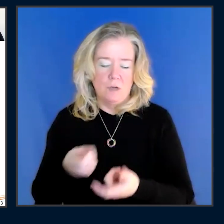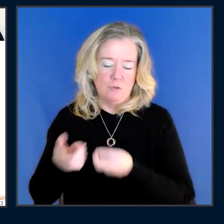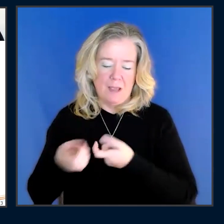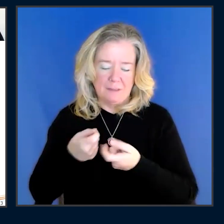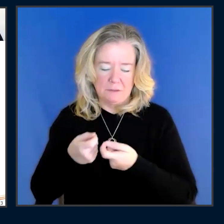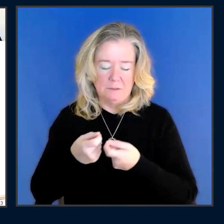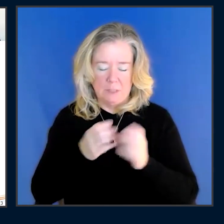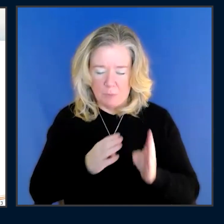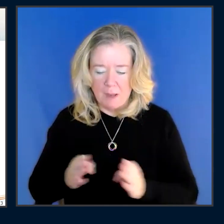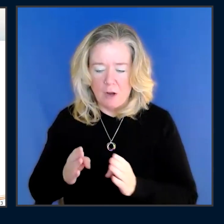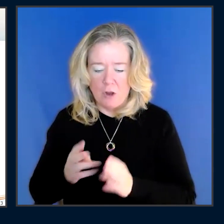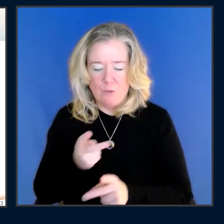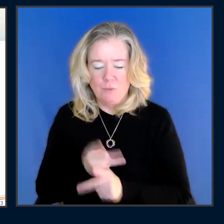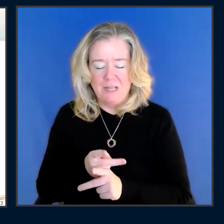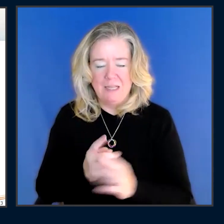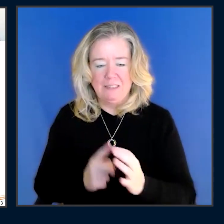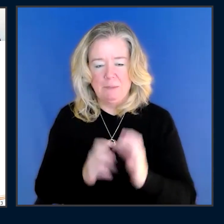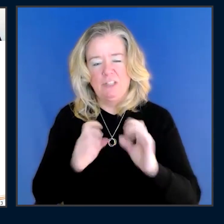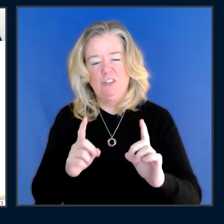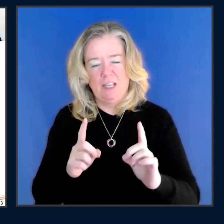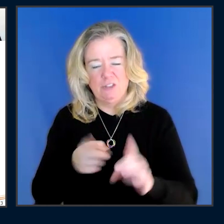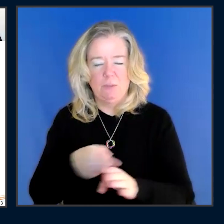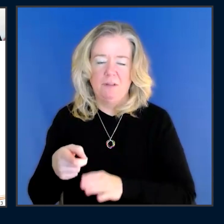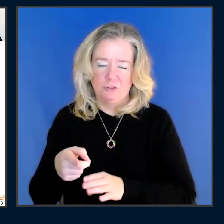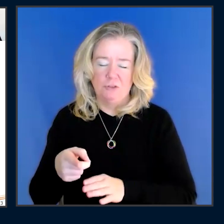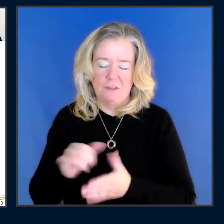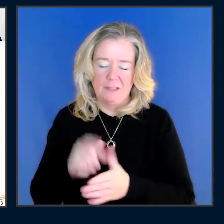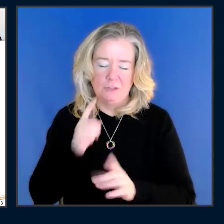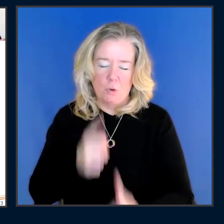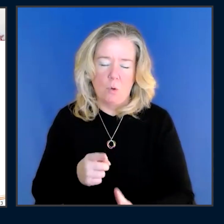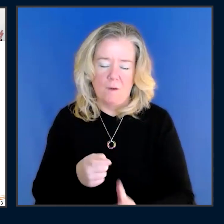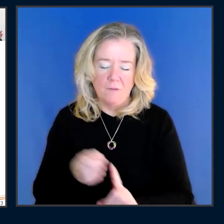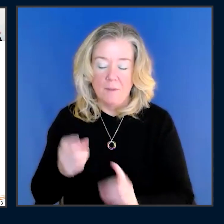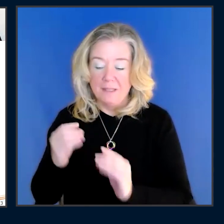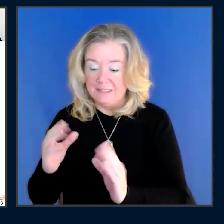to attract, prepare, and retain special education professionals,